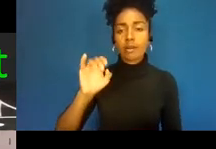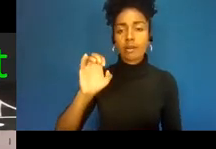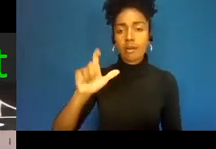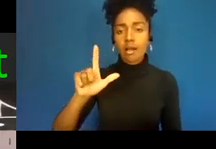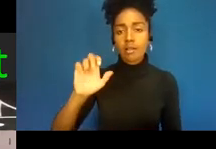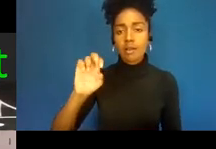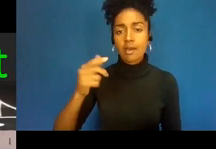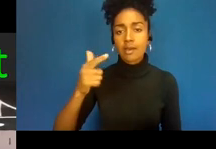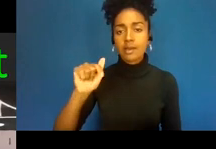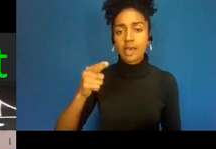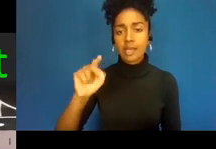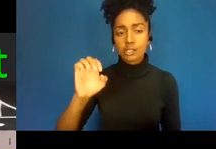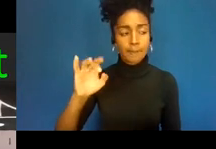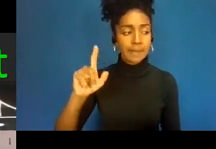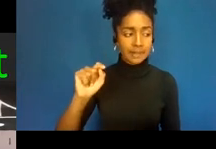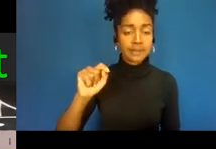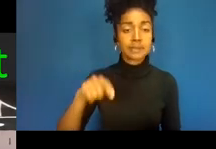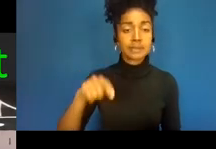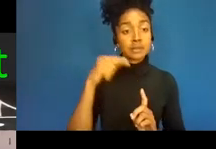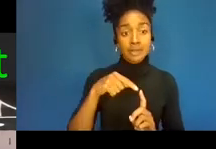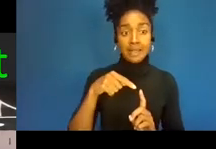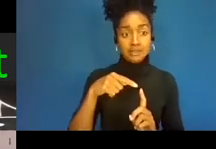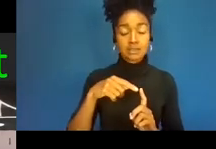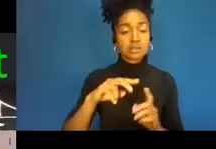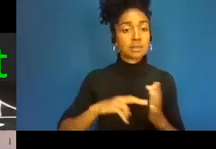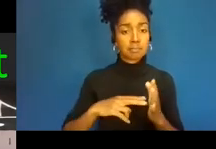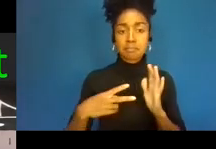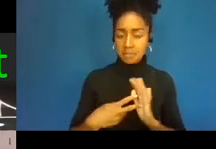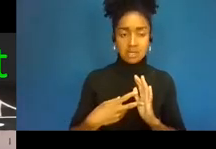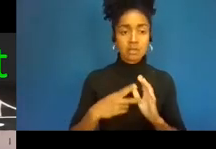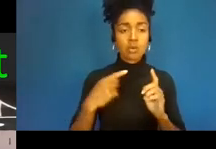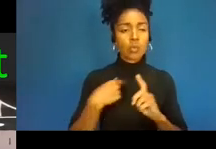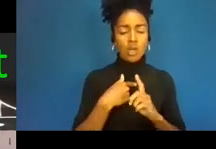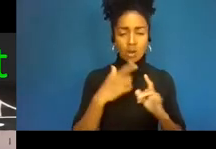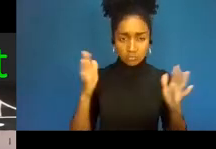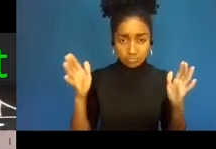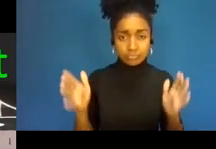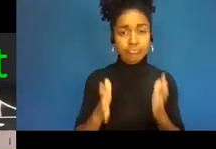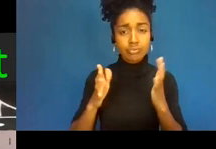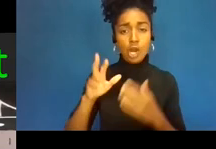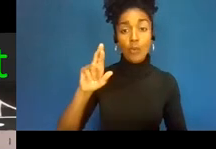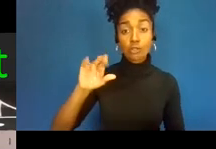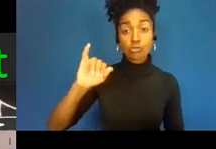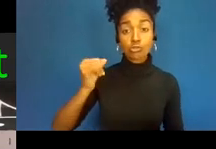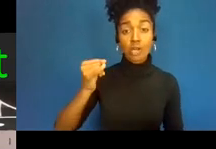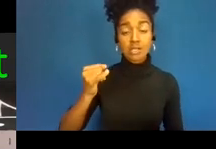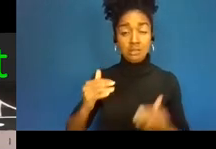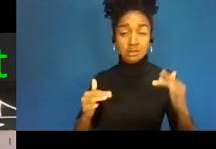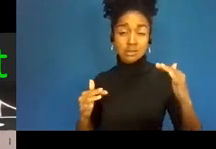it makes no compromises. So what we're saying here is that we are promoting racial justice to the fullest degree, the fullest extent possible.